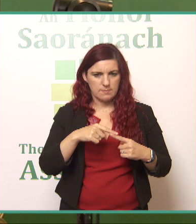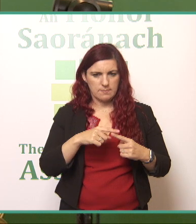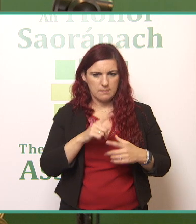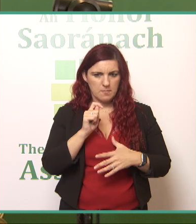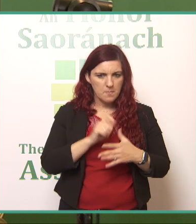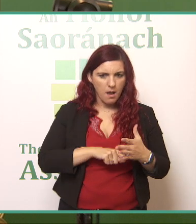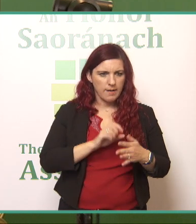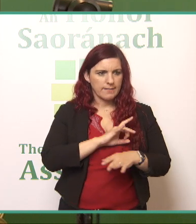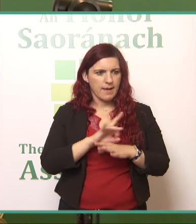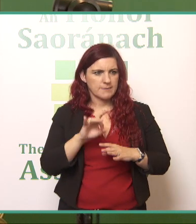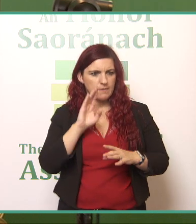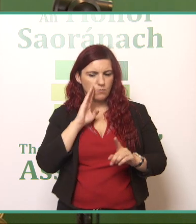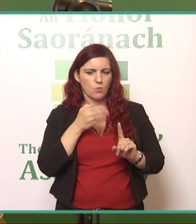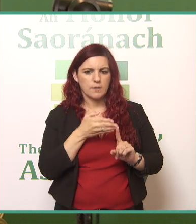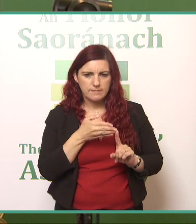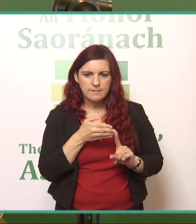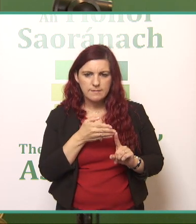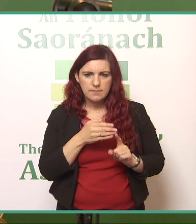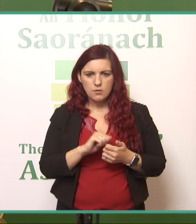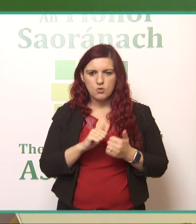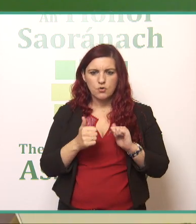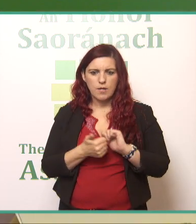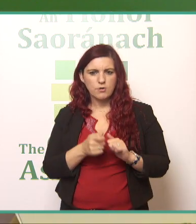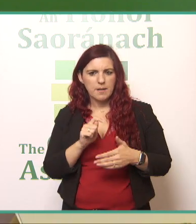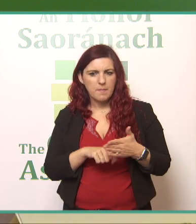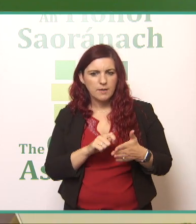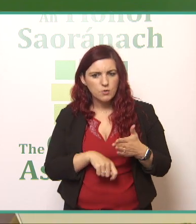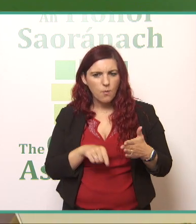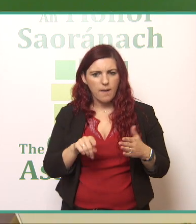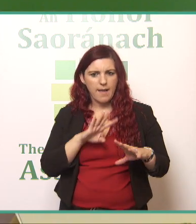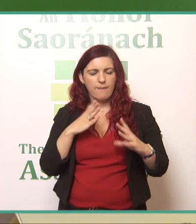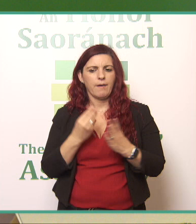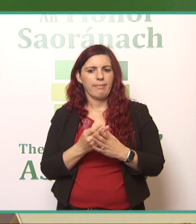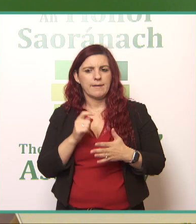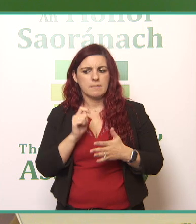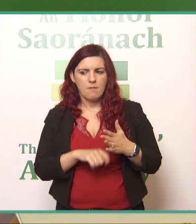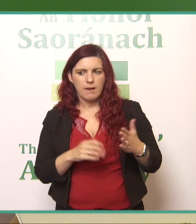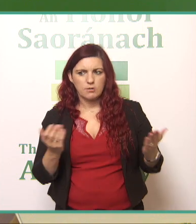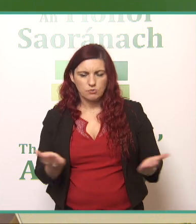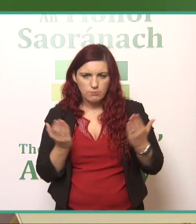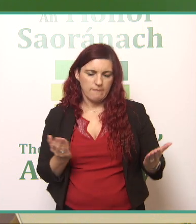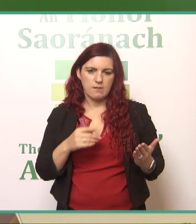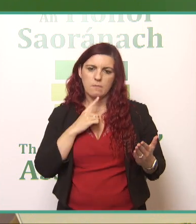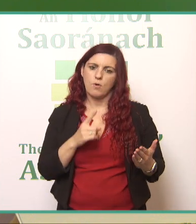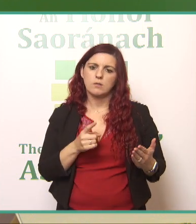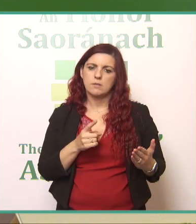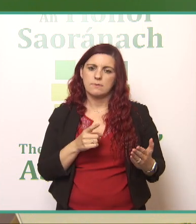approaches changing the market so so everything is Market driven but you know just to sort of